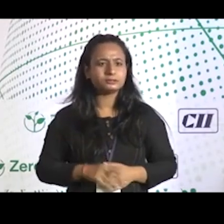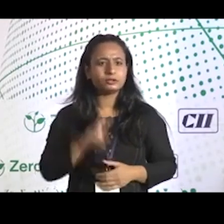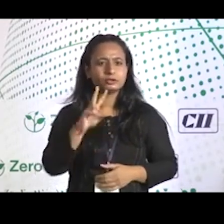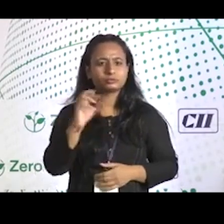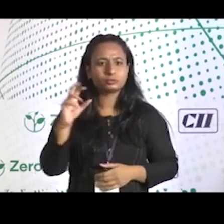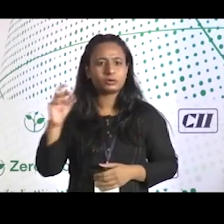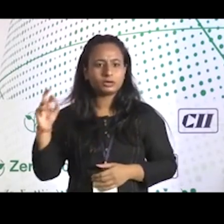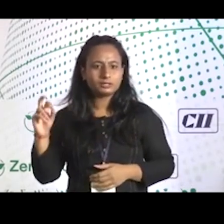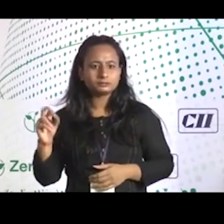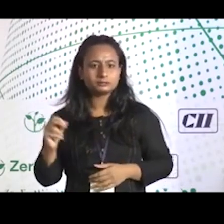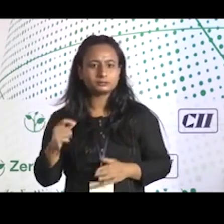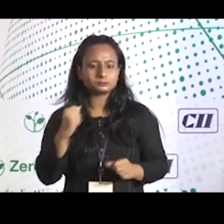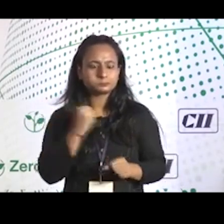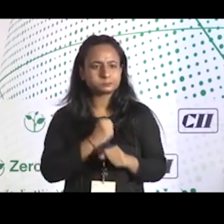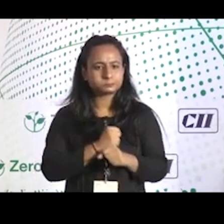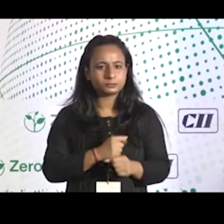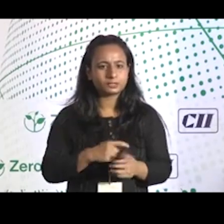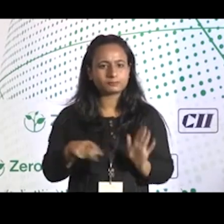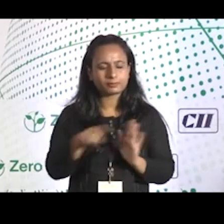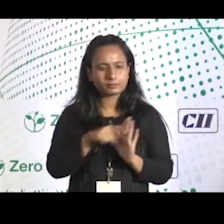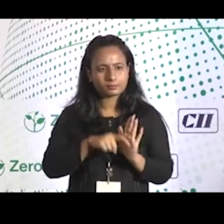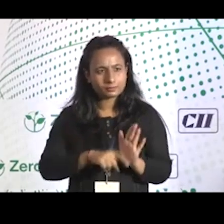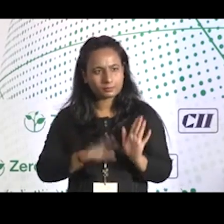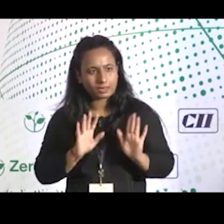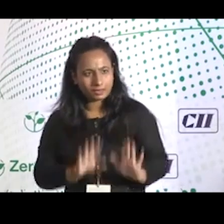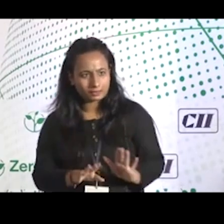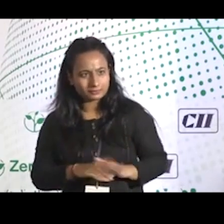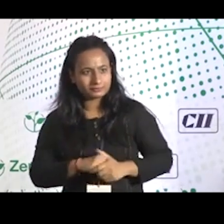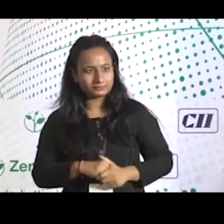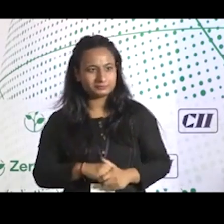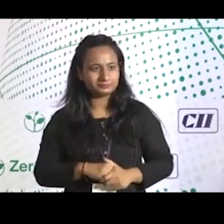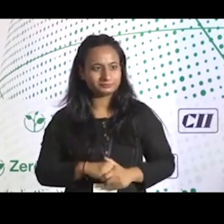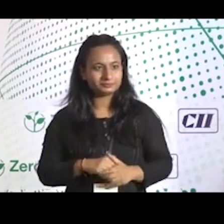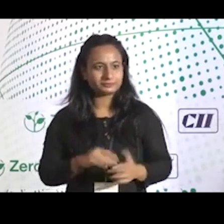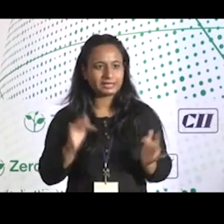government schemes that they link people with.